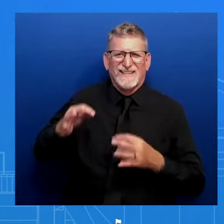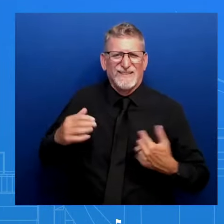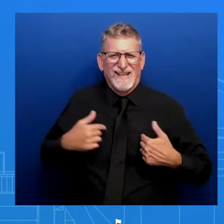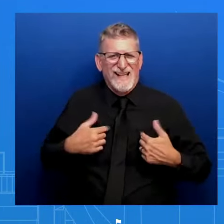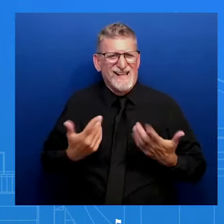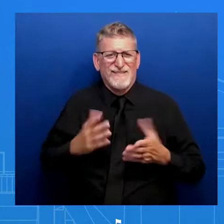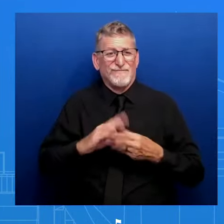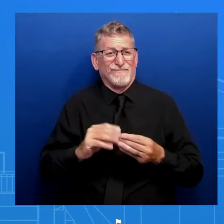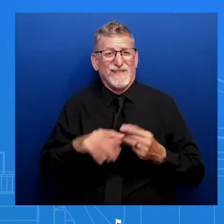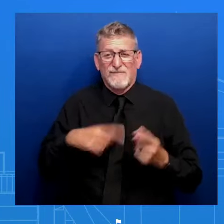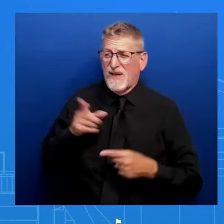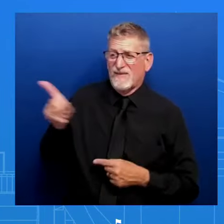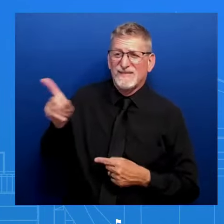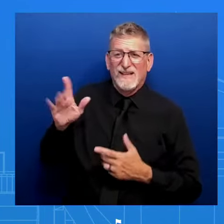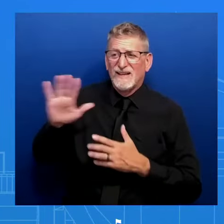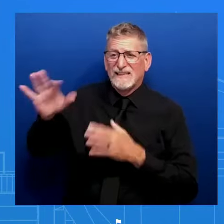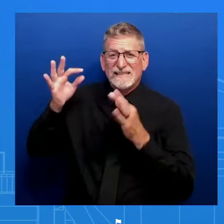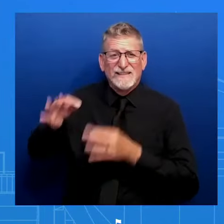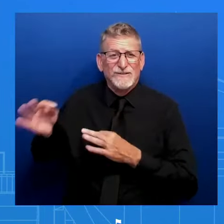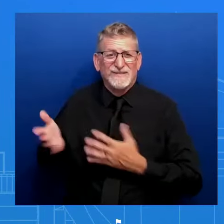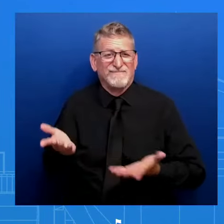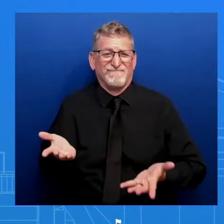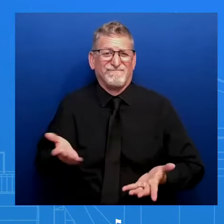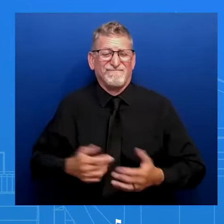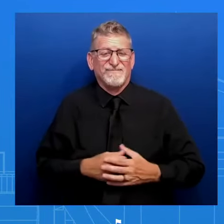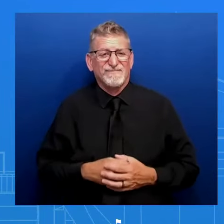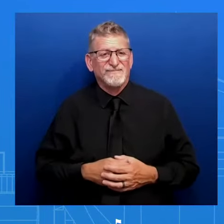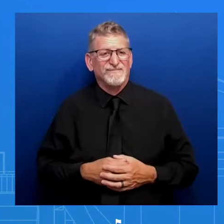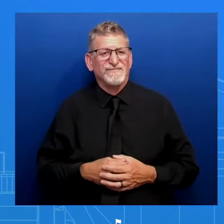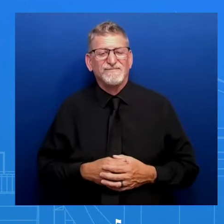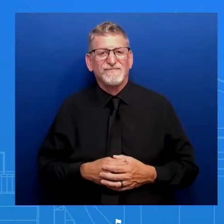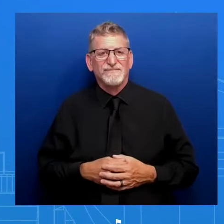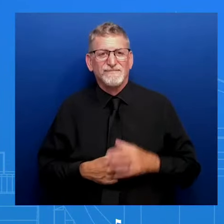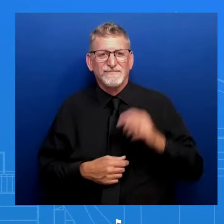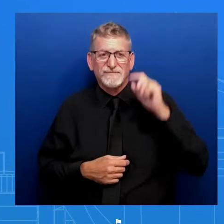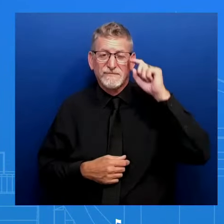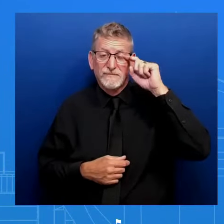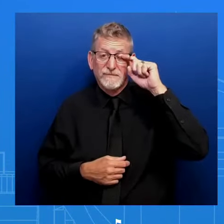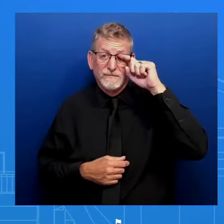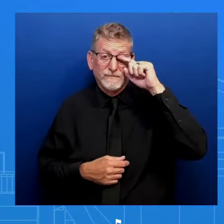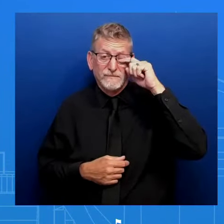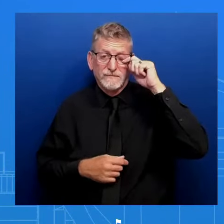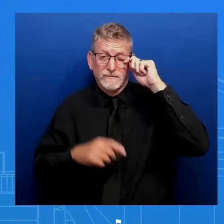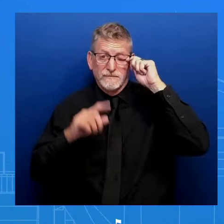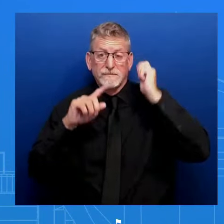The Press: Regarding the federal judge in California blocking the administration's asylum rules, as of right now, what is the back-up plan